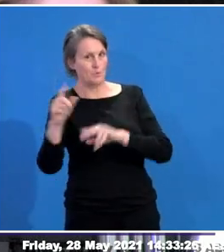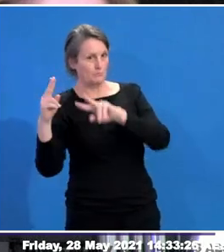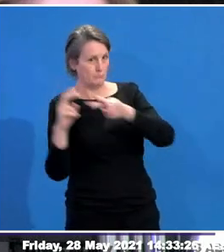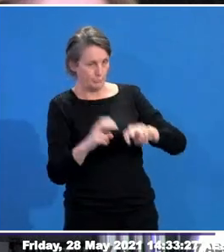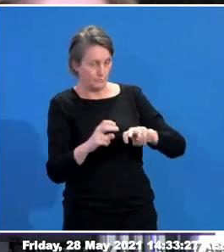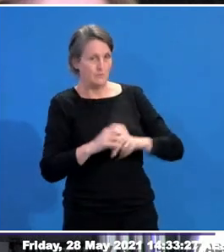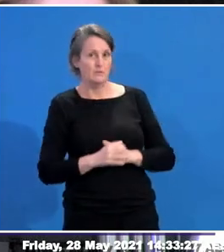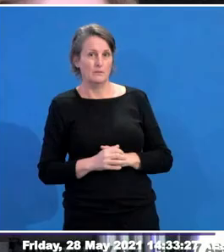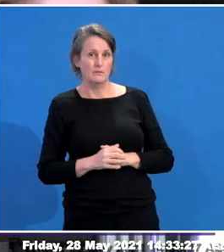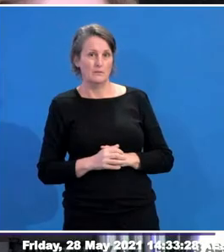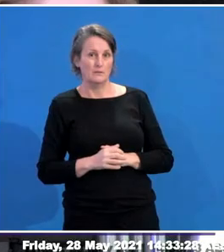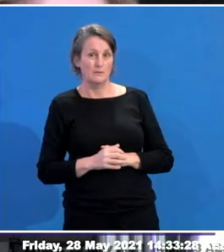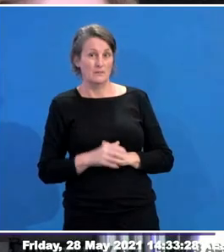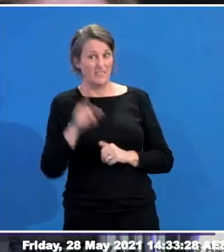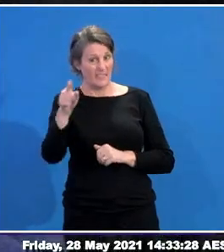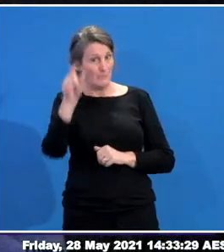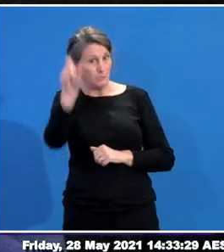investigator be a former employee?